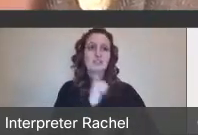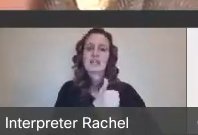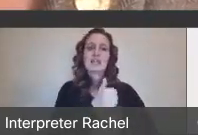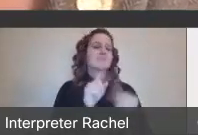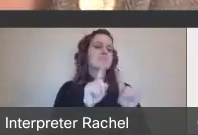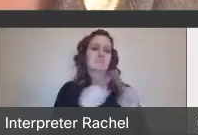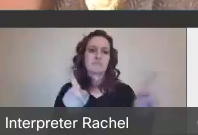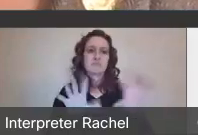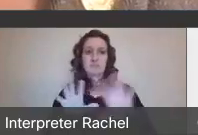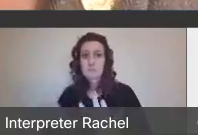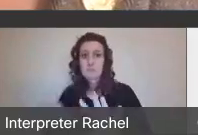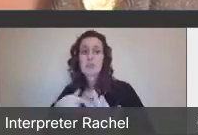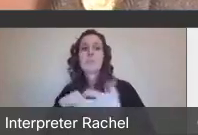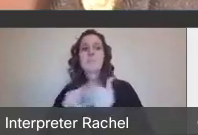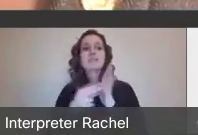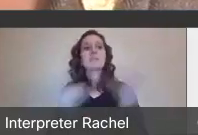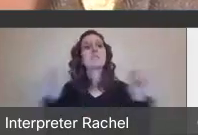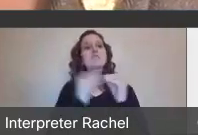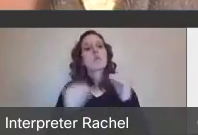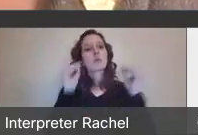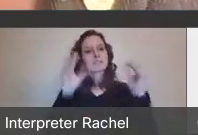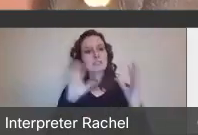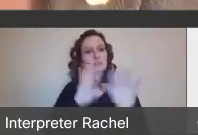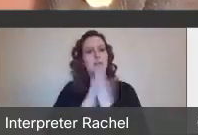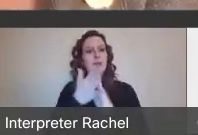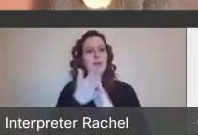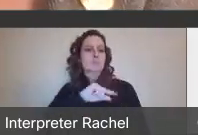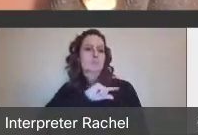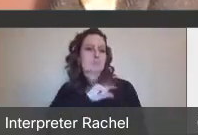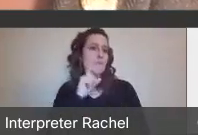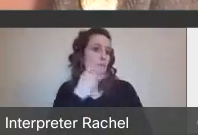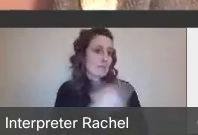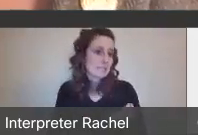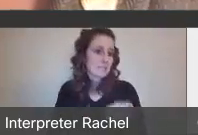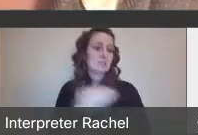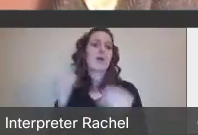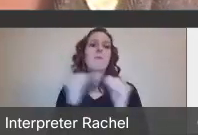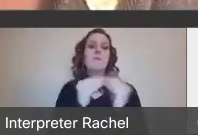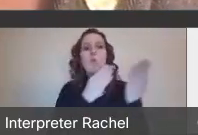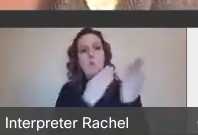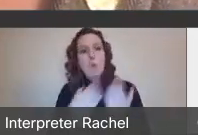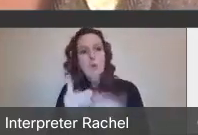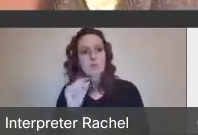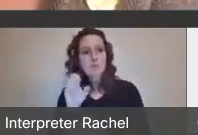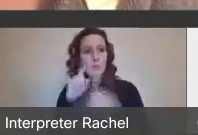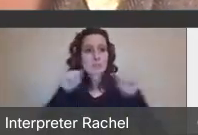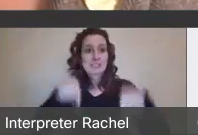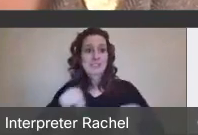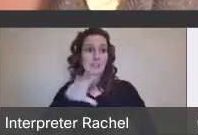are eligible for vaccination and bring additional doses into the County. So it's good news all around.